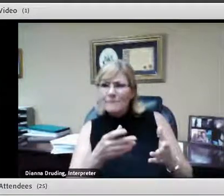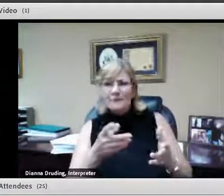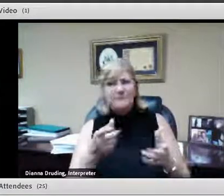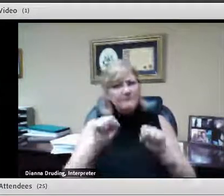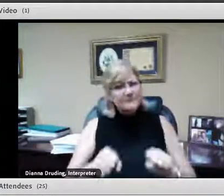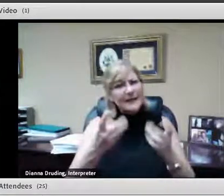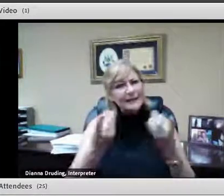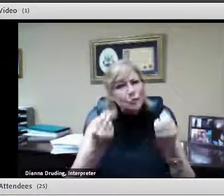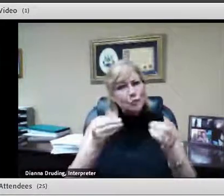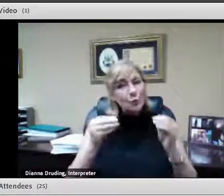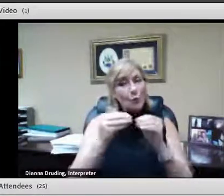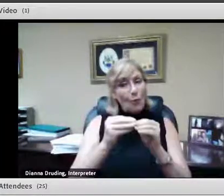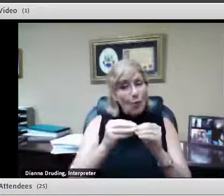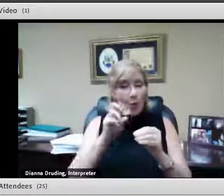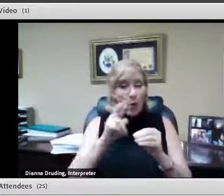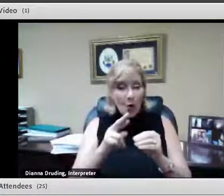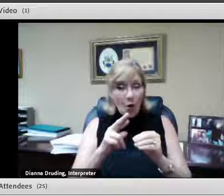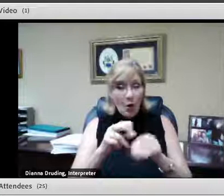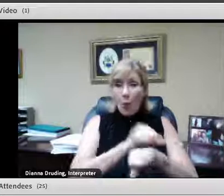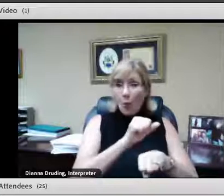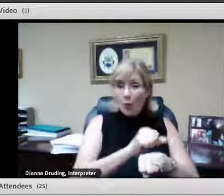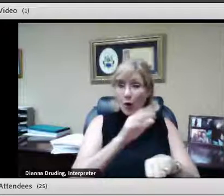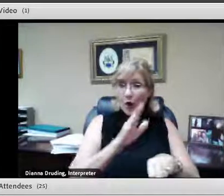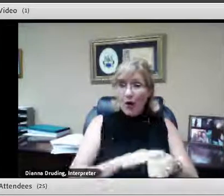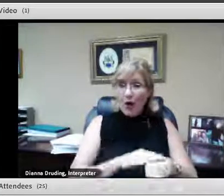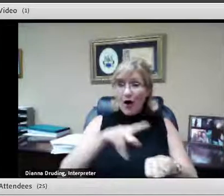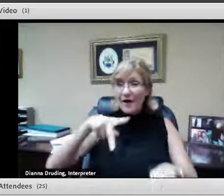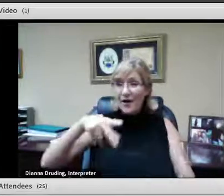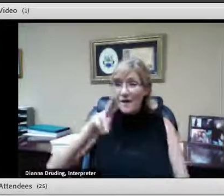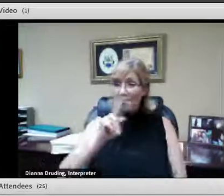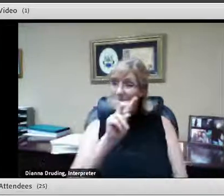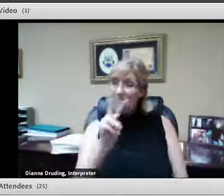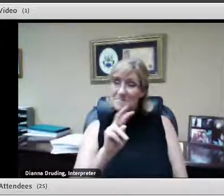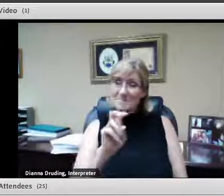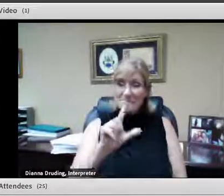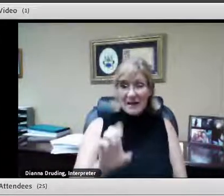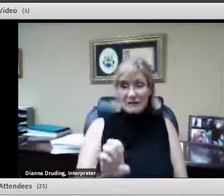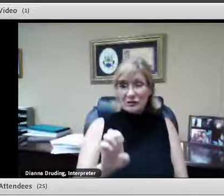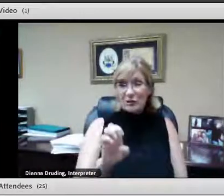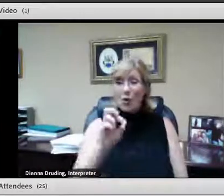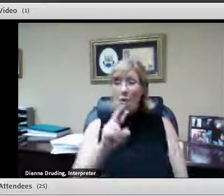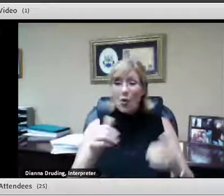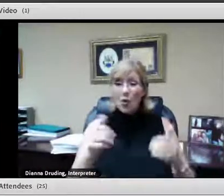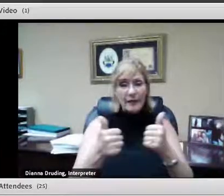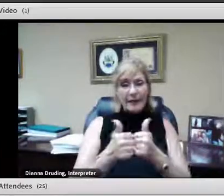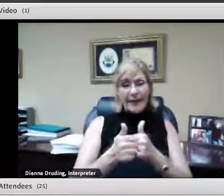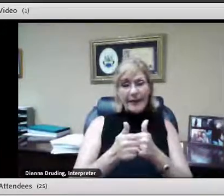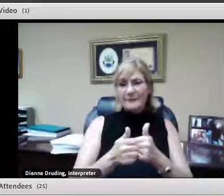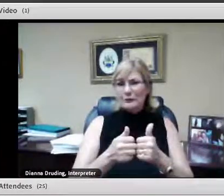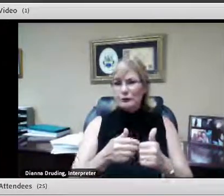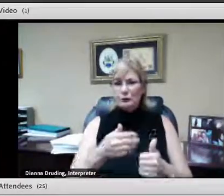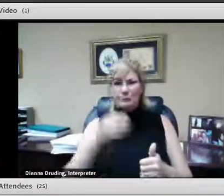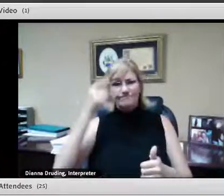or work on a puzzle or a game or something where they can sharpen their brain and their skills,